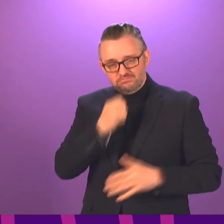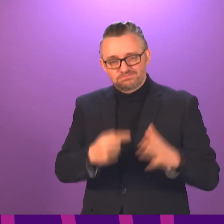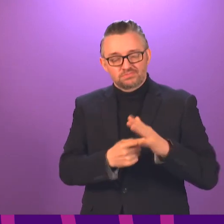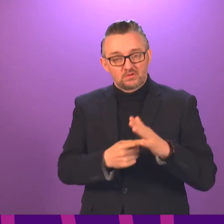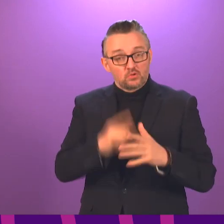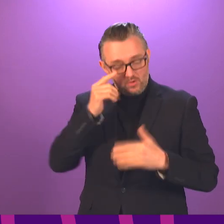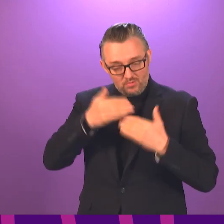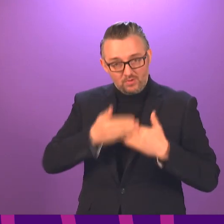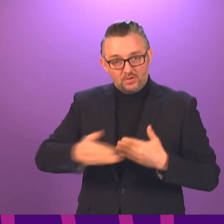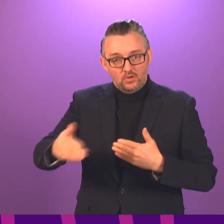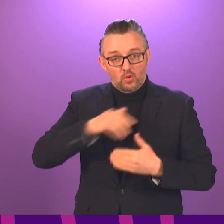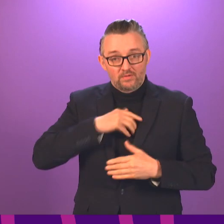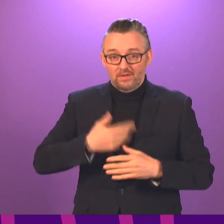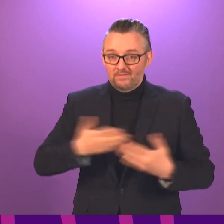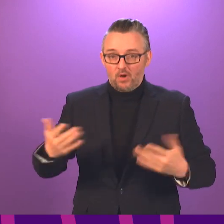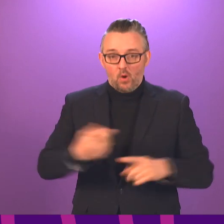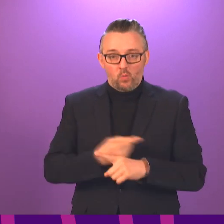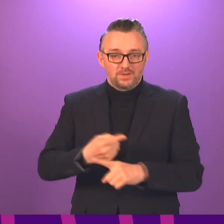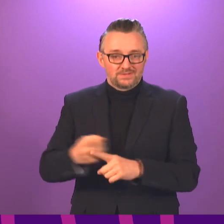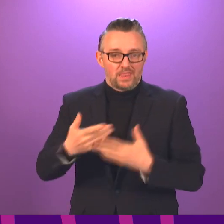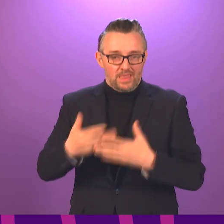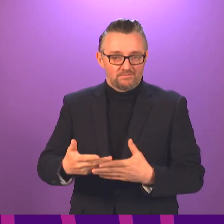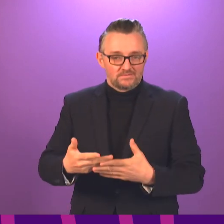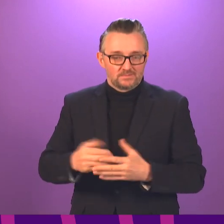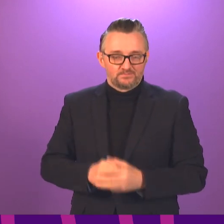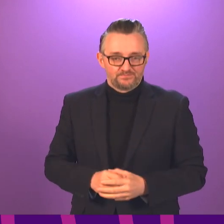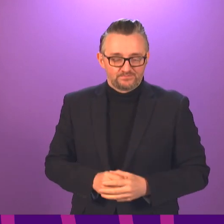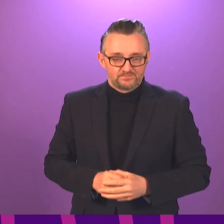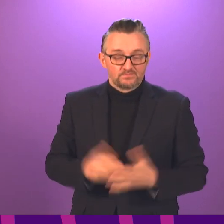if it is only weeks that I have.